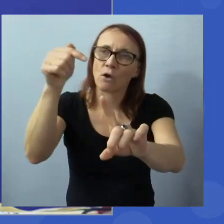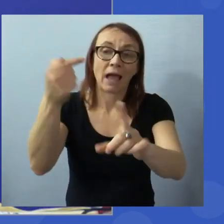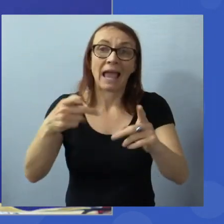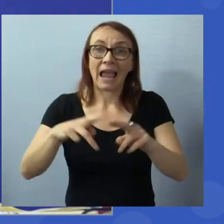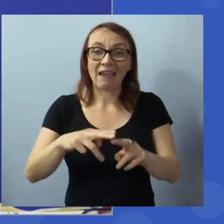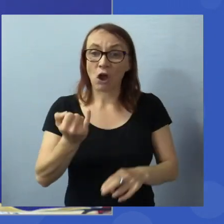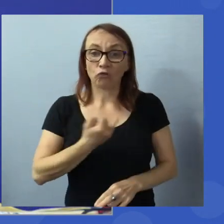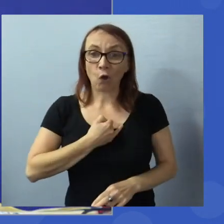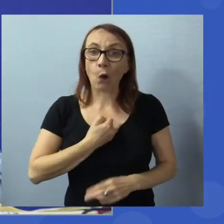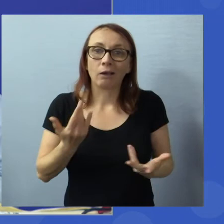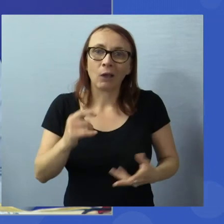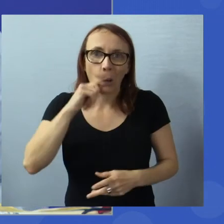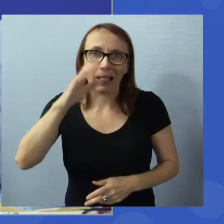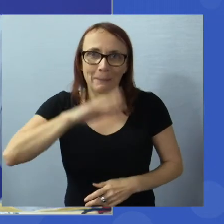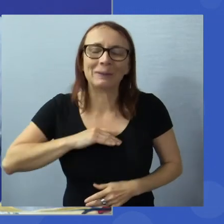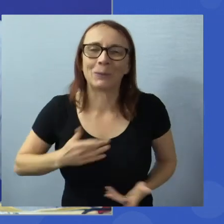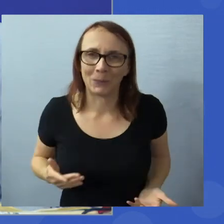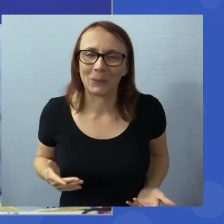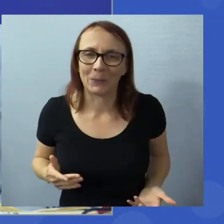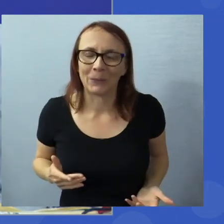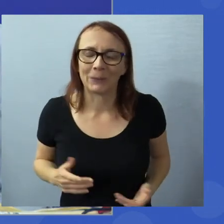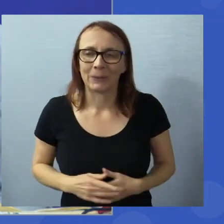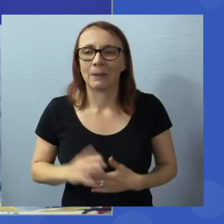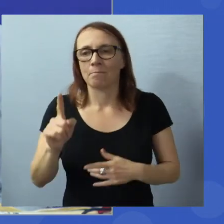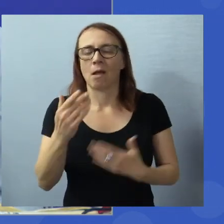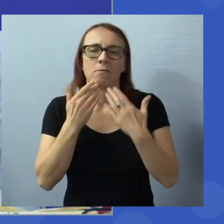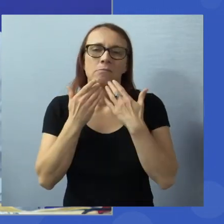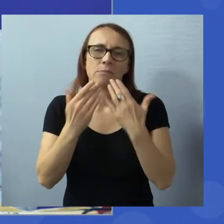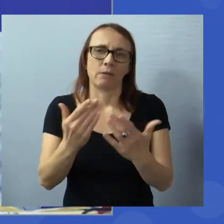um and we'll reflect on it further but thank you very much and we're incredibly